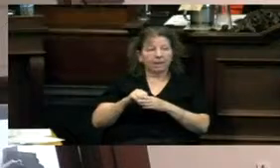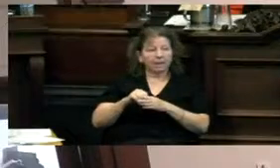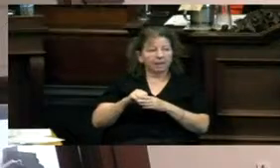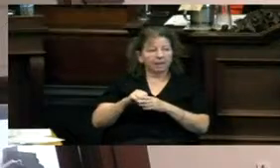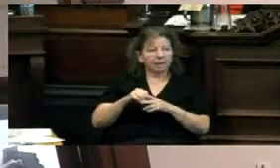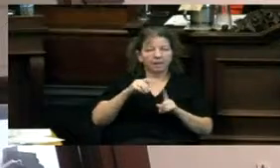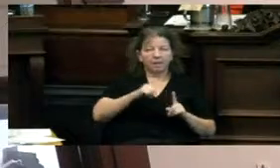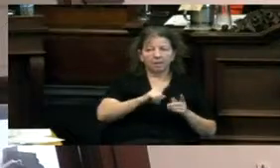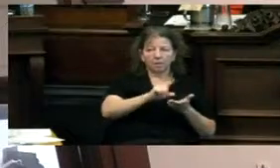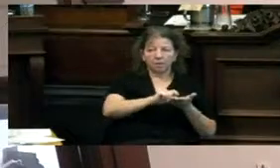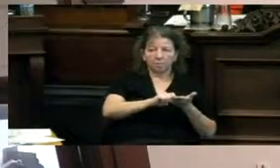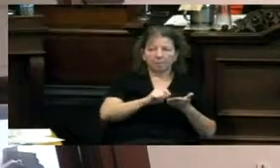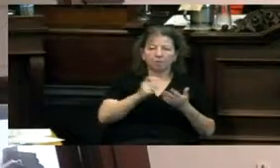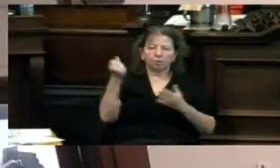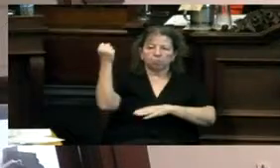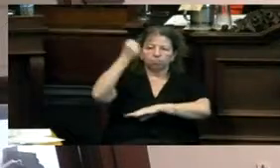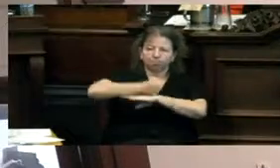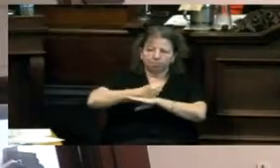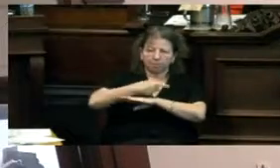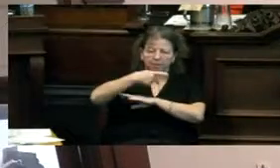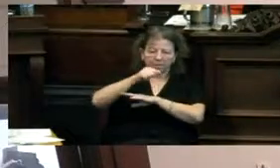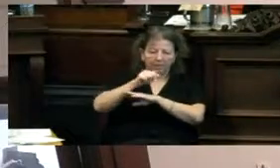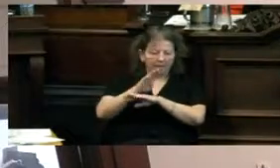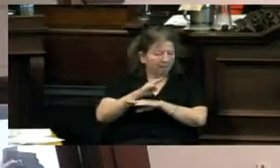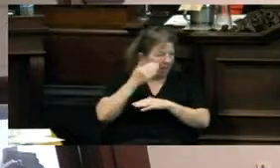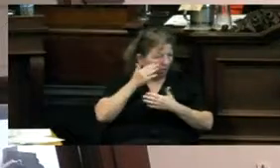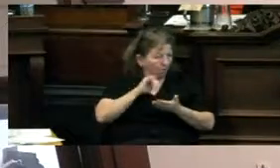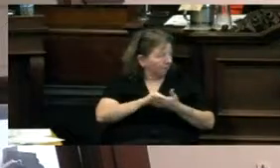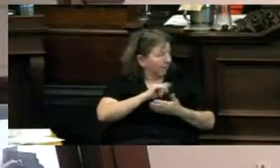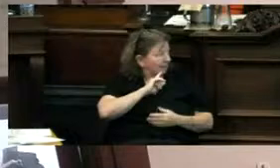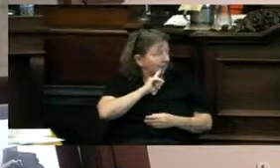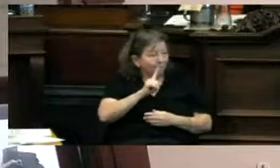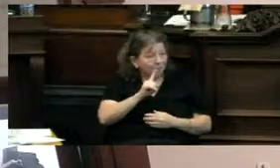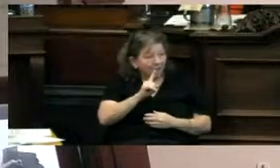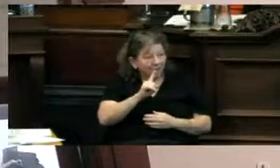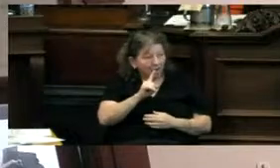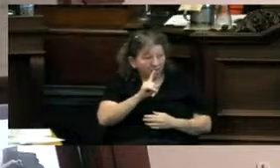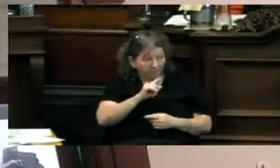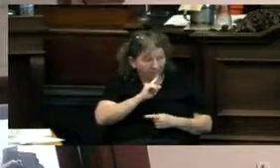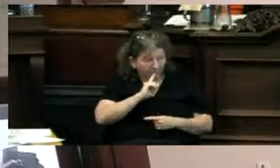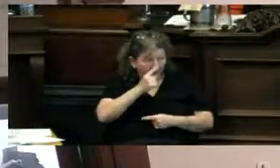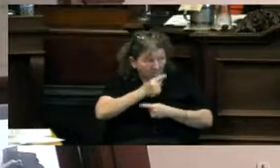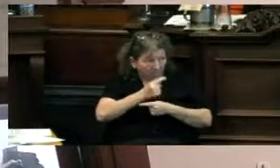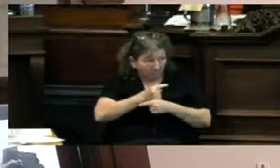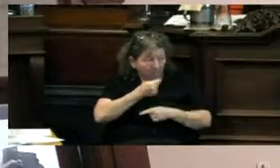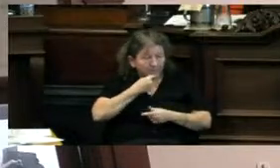by the Locust Club. From what we read about in the papers for the